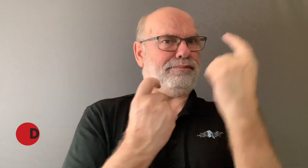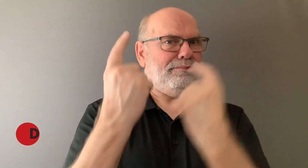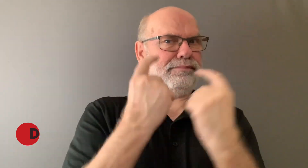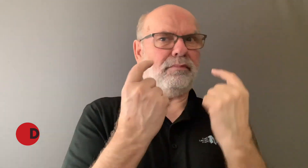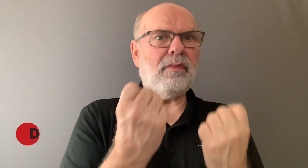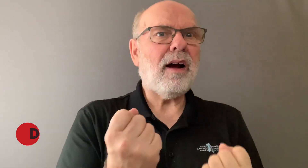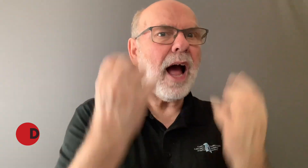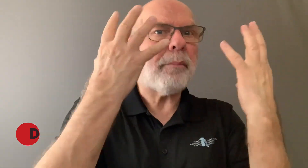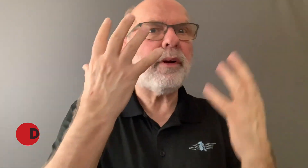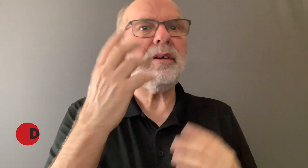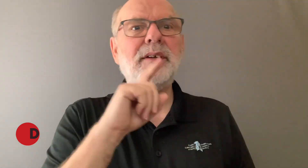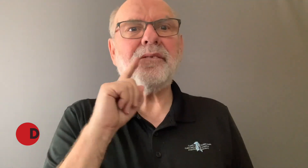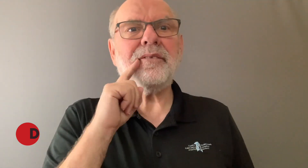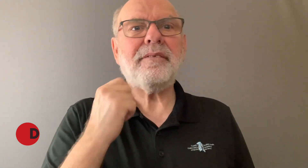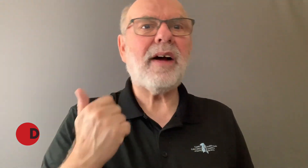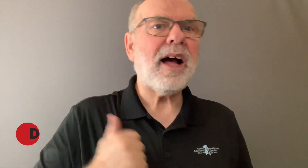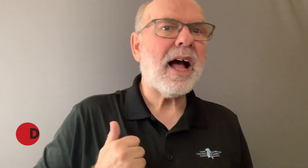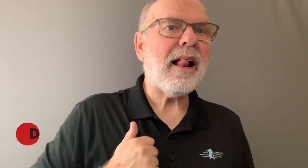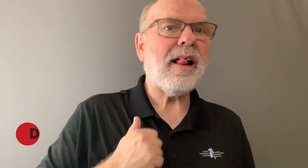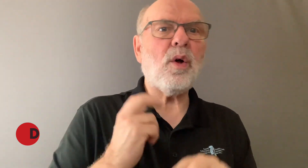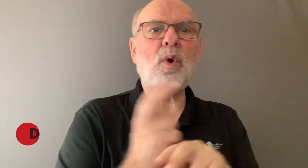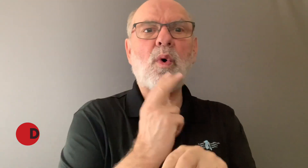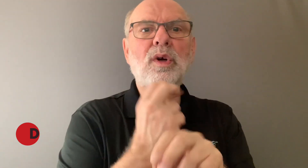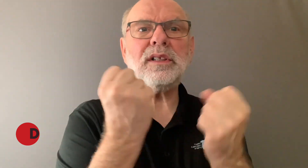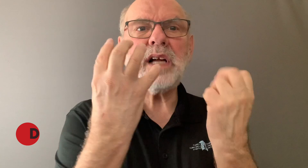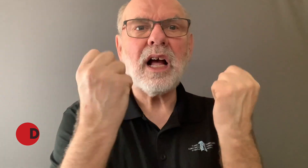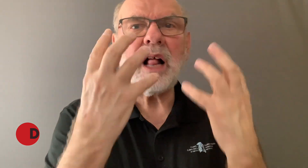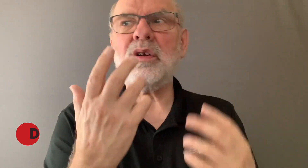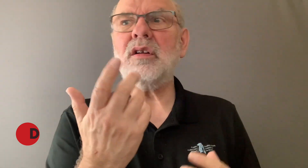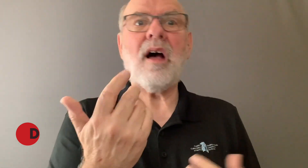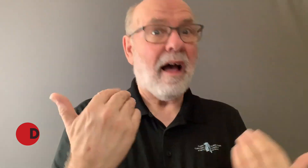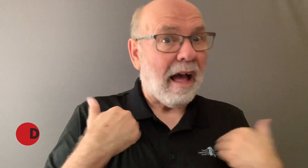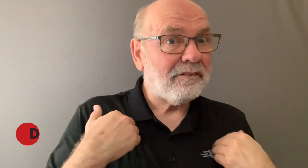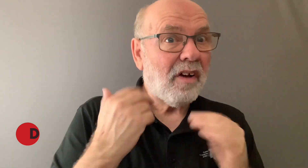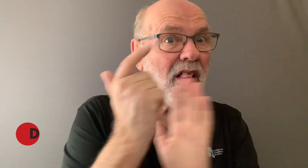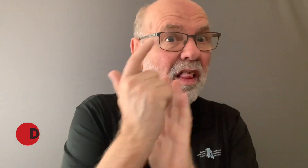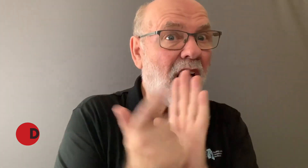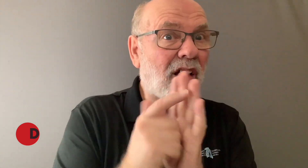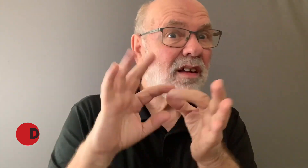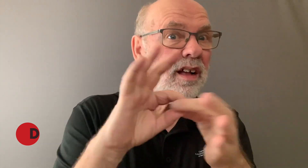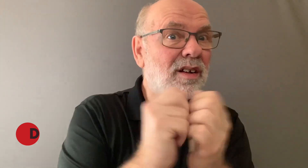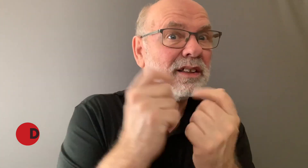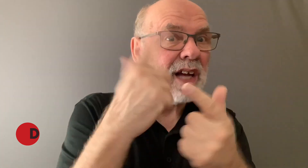laws related to sign language? So many questions. This is why